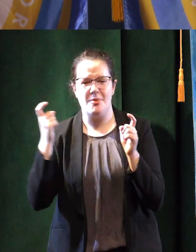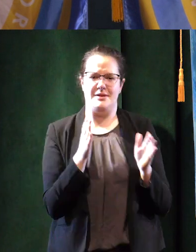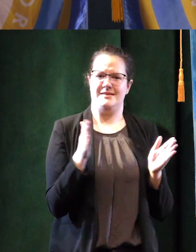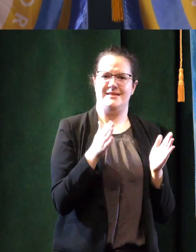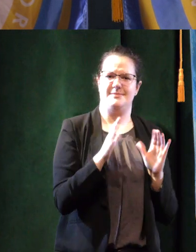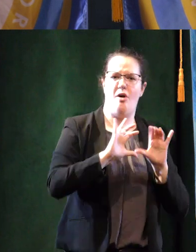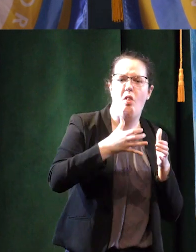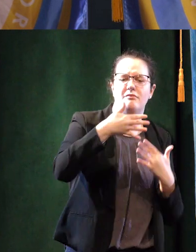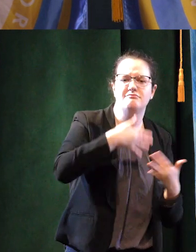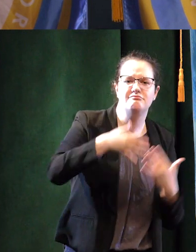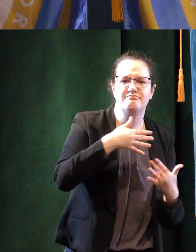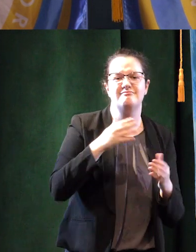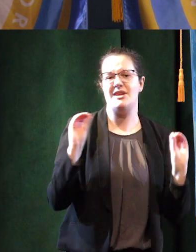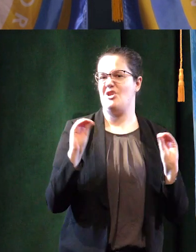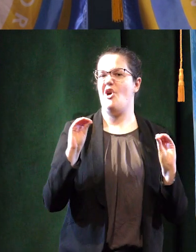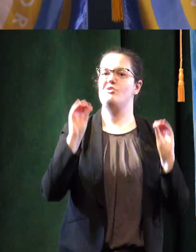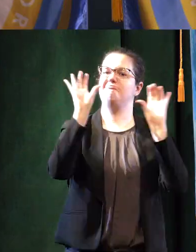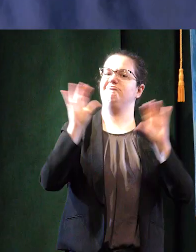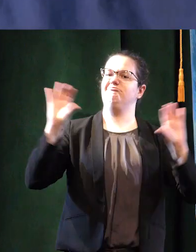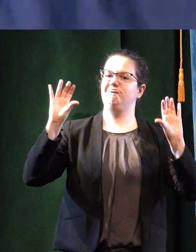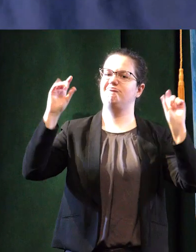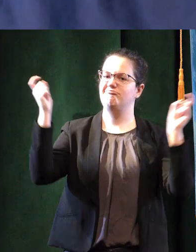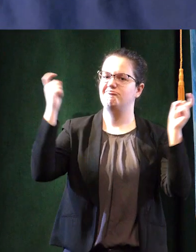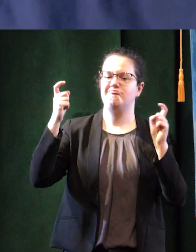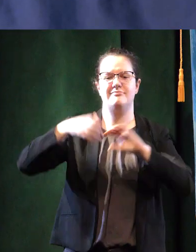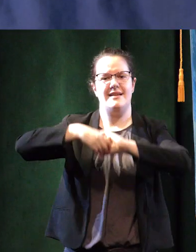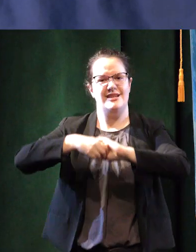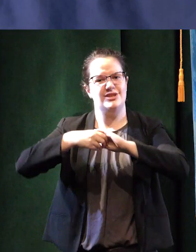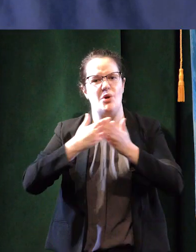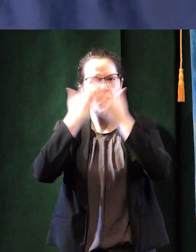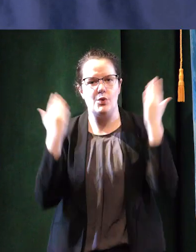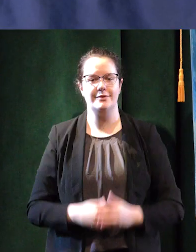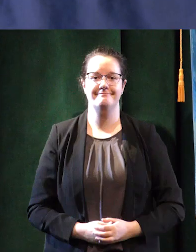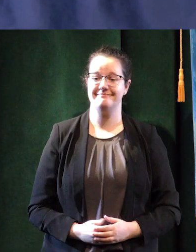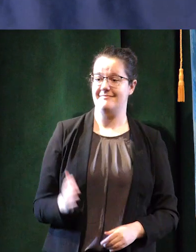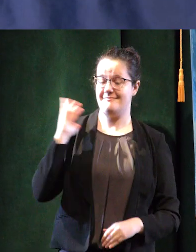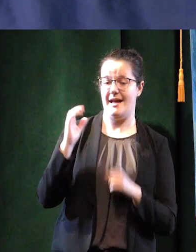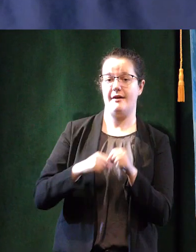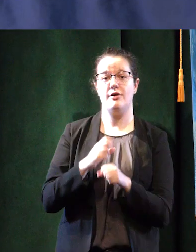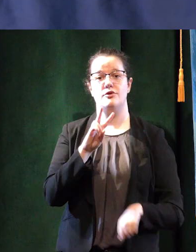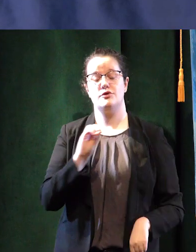handshakes no pomp no circumstance in her speech at Harvard in 2008 JK Rowling